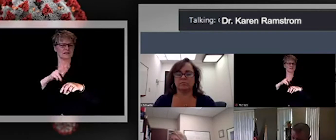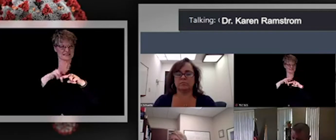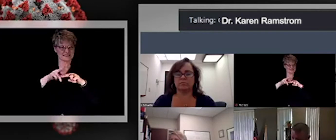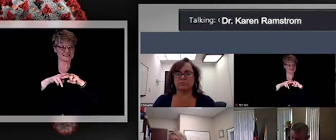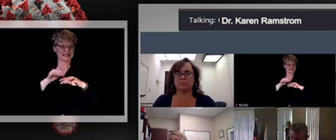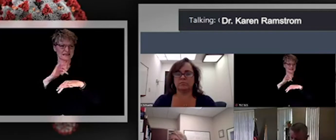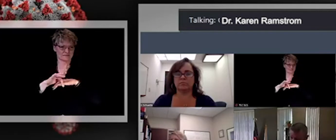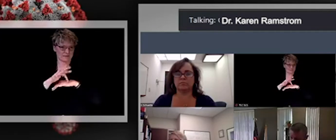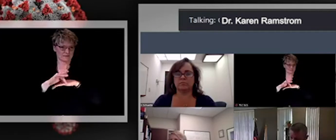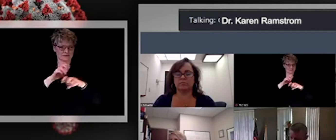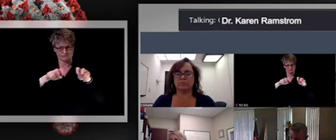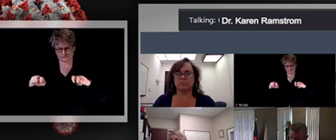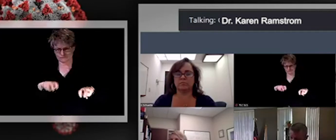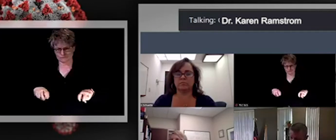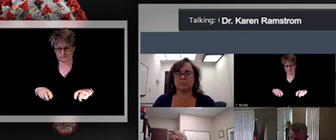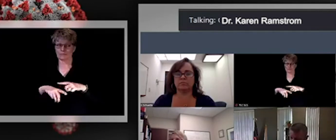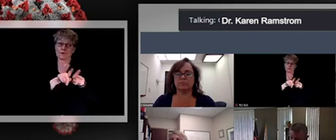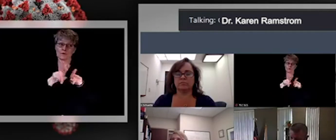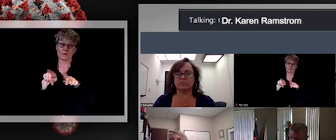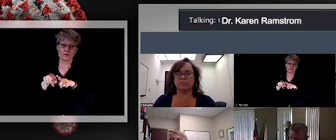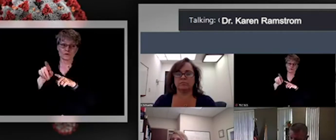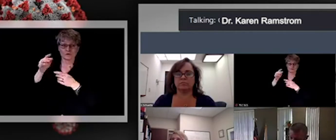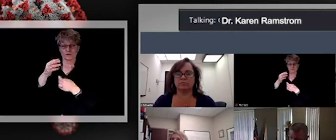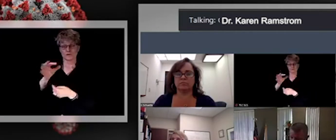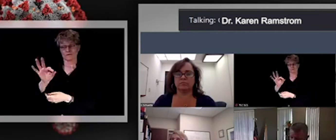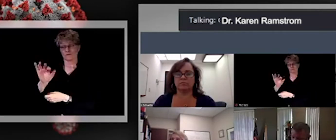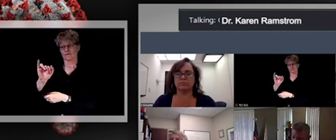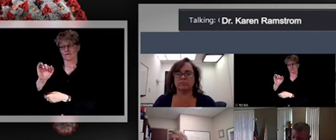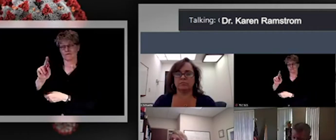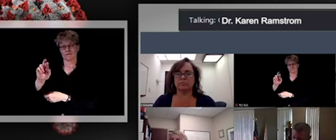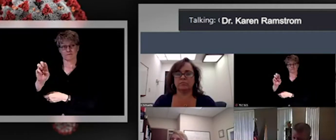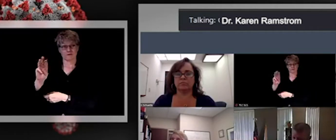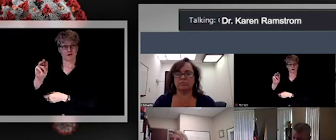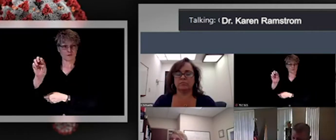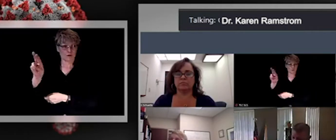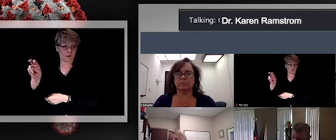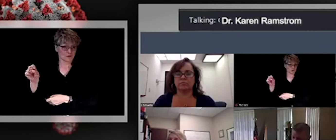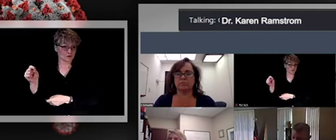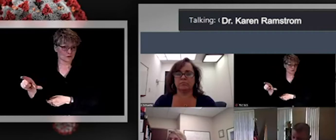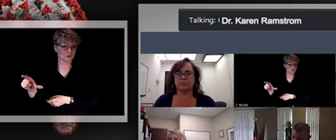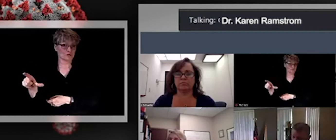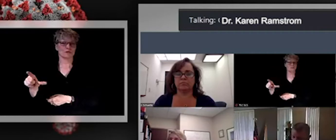though concerned that that would actually allow more than they would normally have in